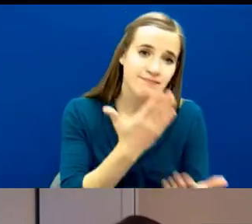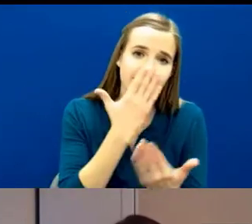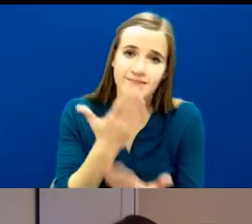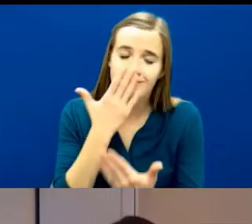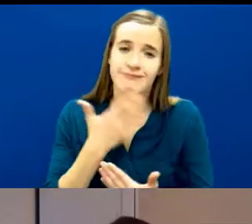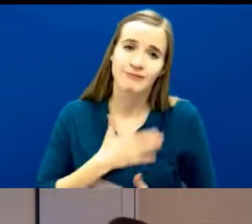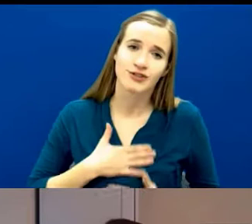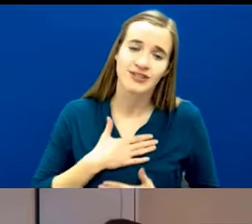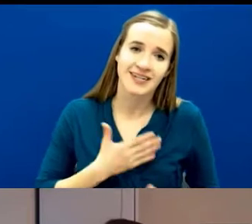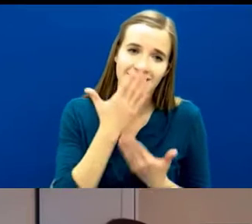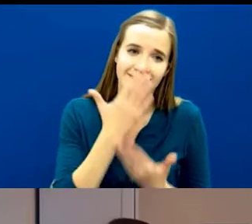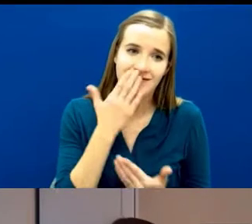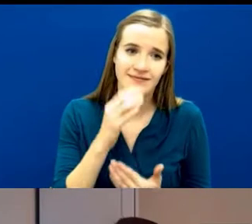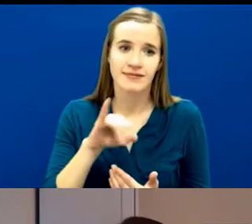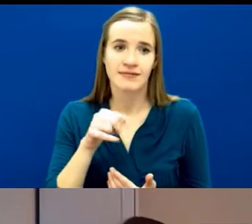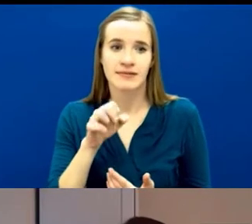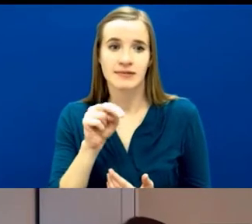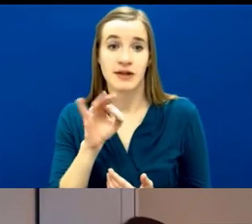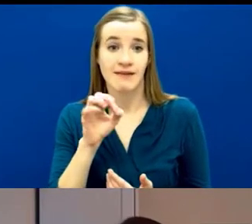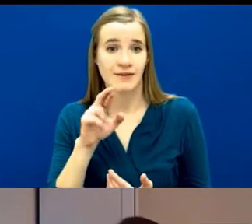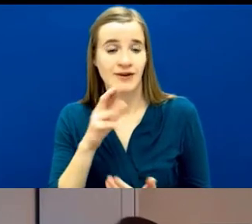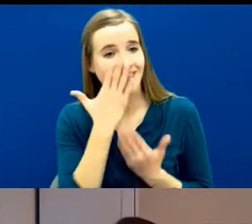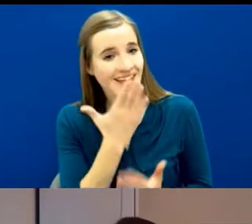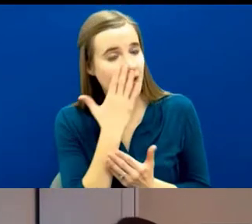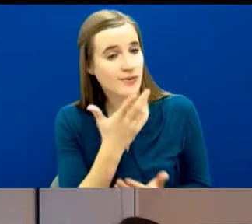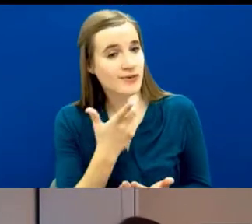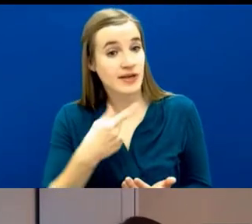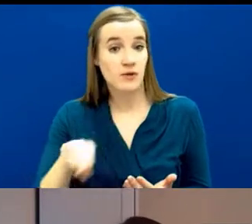Jennifer: Thank you. And if you guys would like more information about my